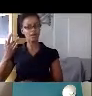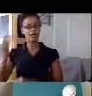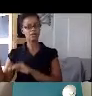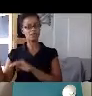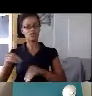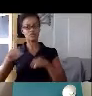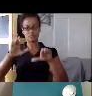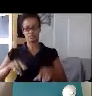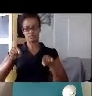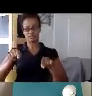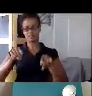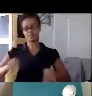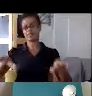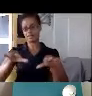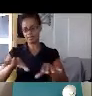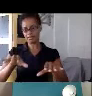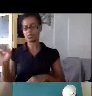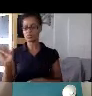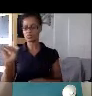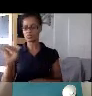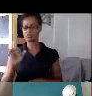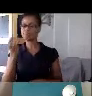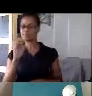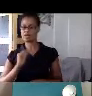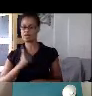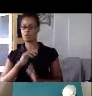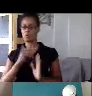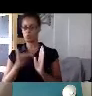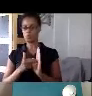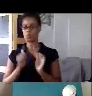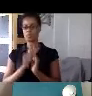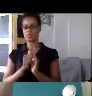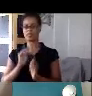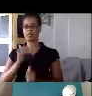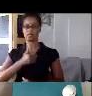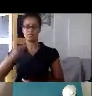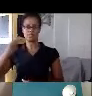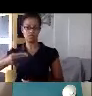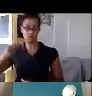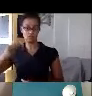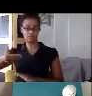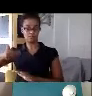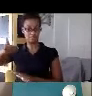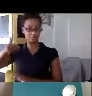to understand our place within that history. Land acknowledgments do not exist in the past